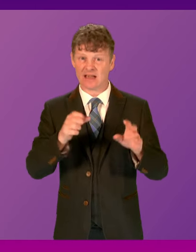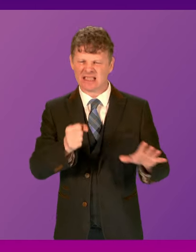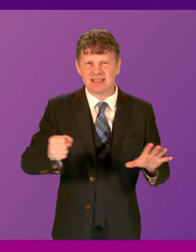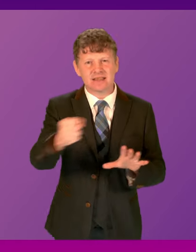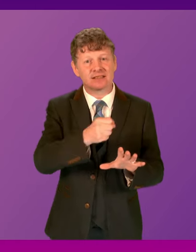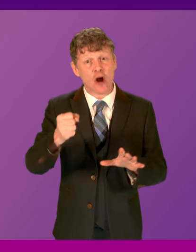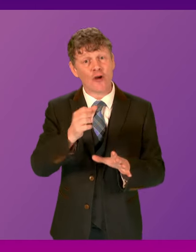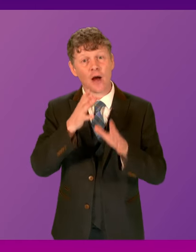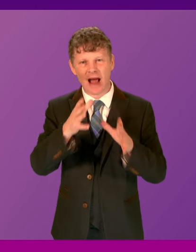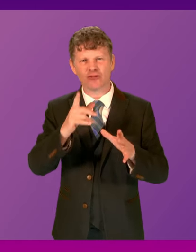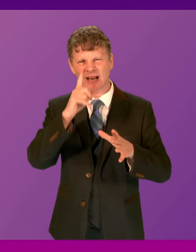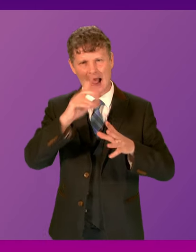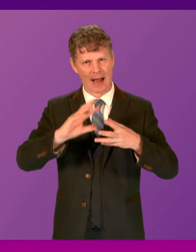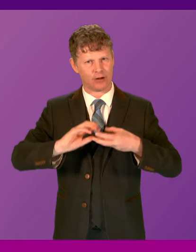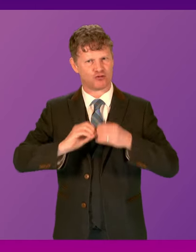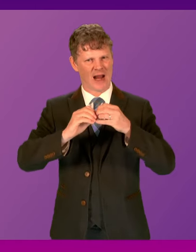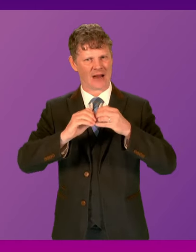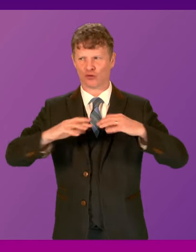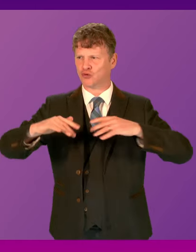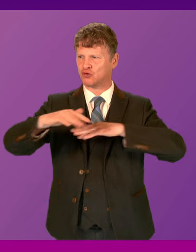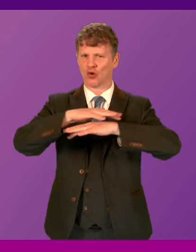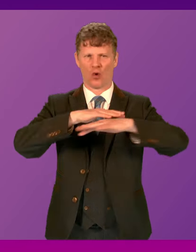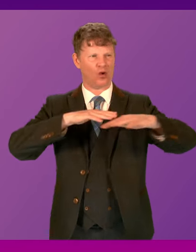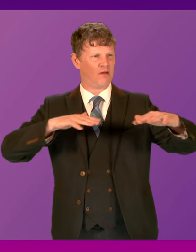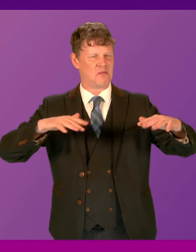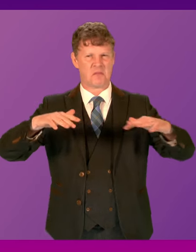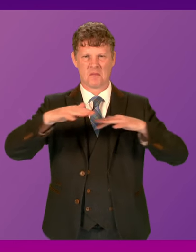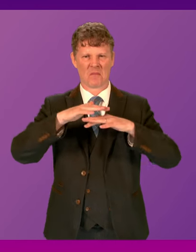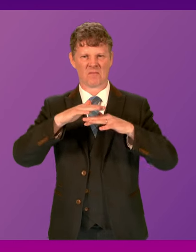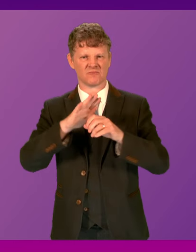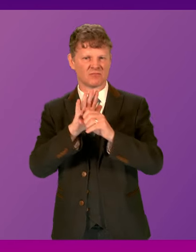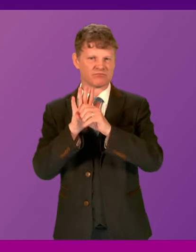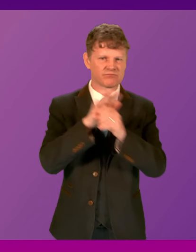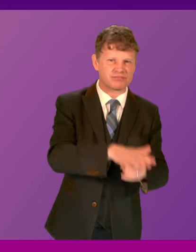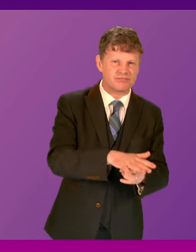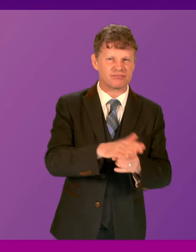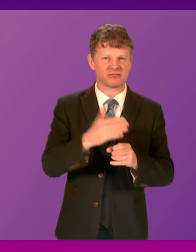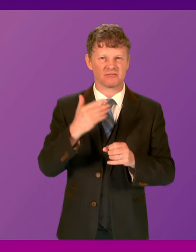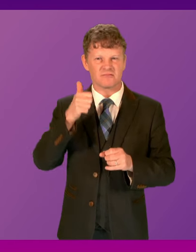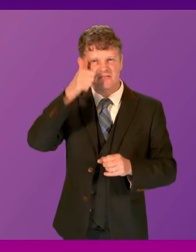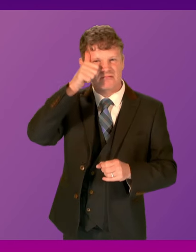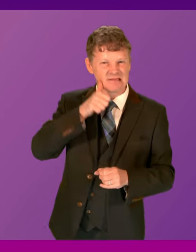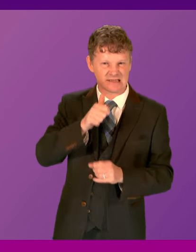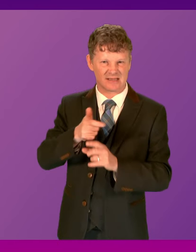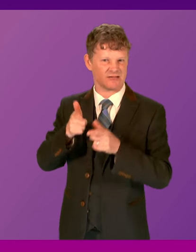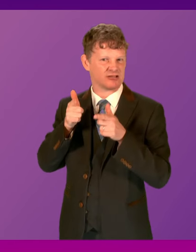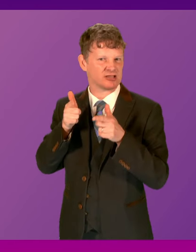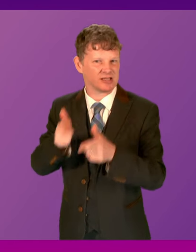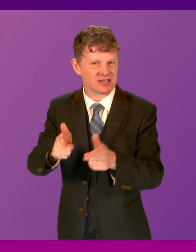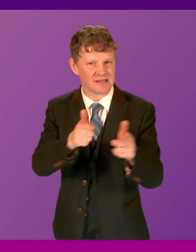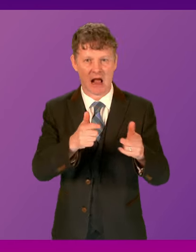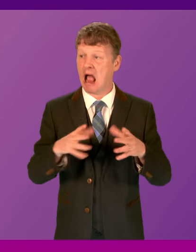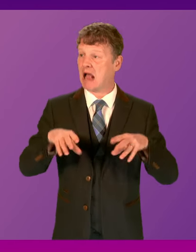social atmosphere in which prejudice and discrimination are accepted as normal.”